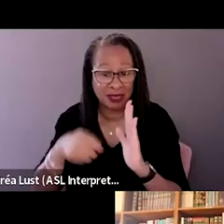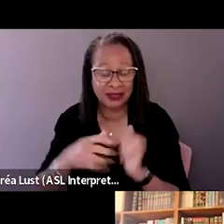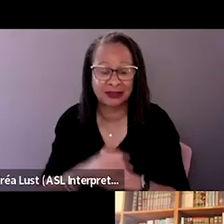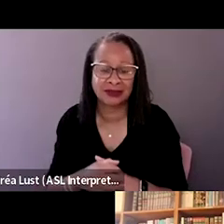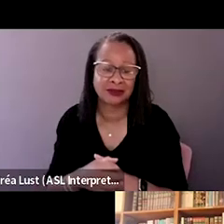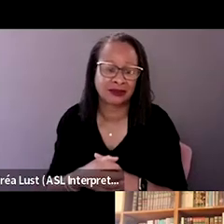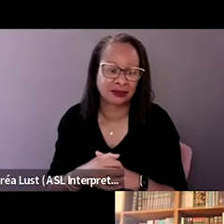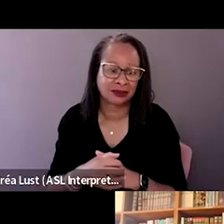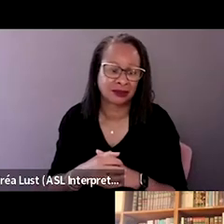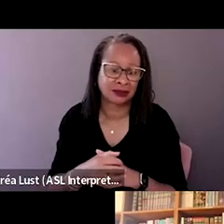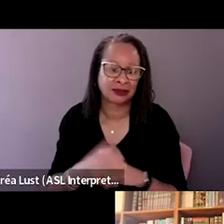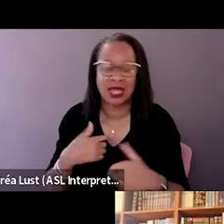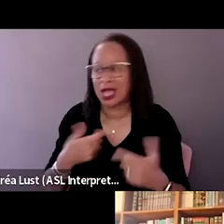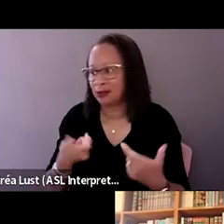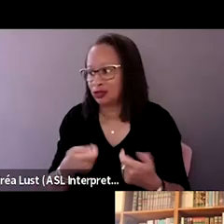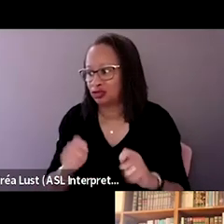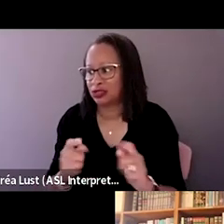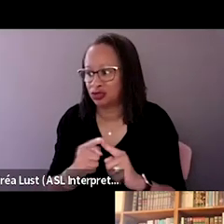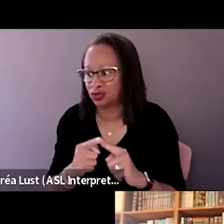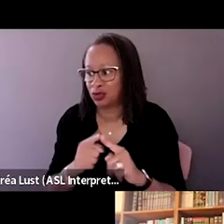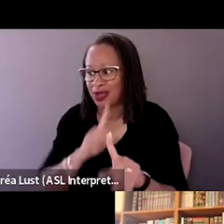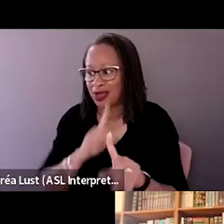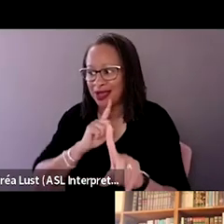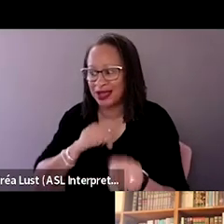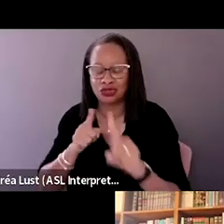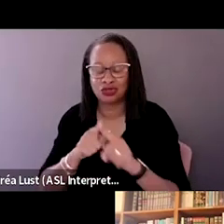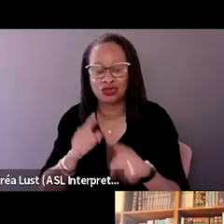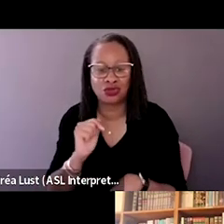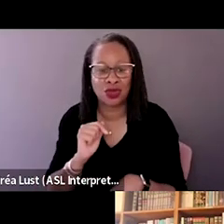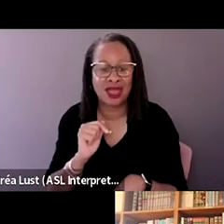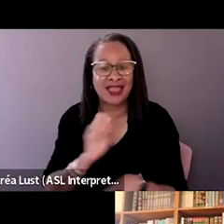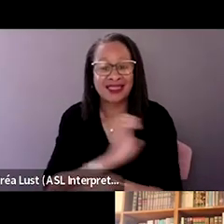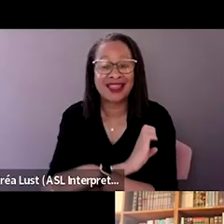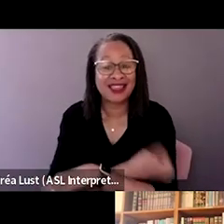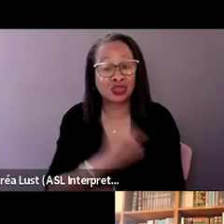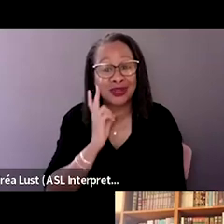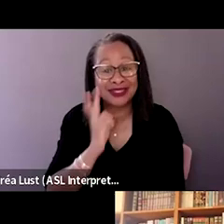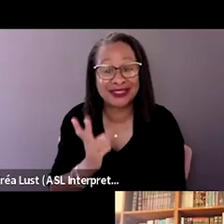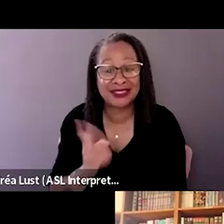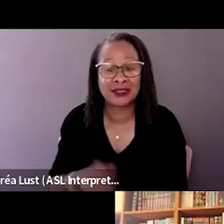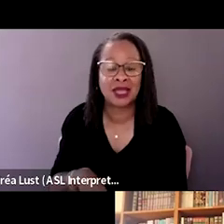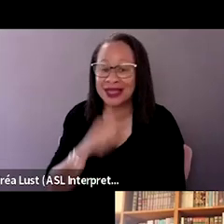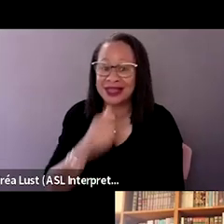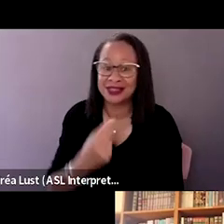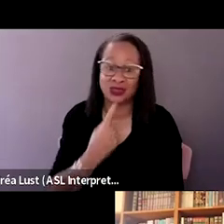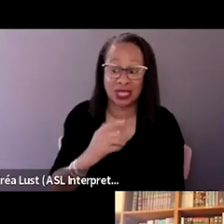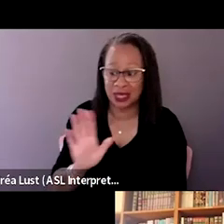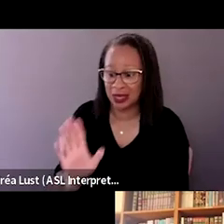I'm trying just to answer to the immediate need and not to say, okay, you have to come back to me